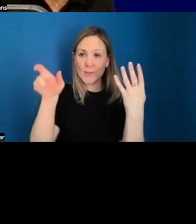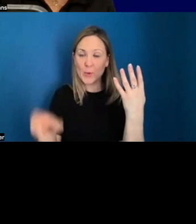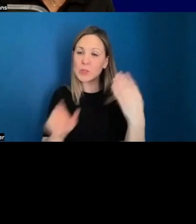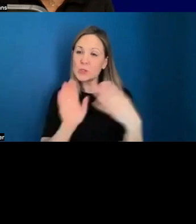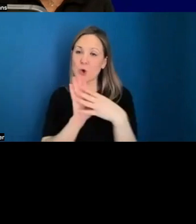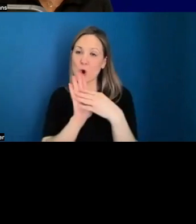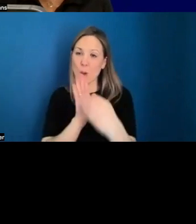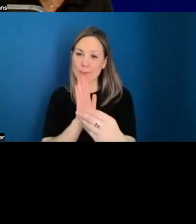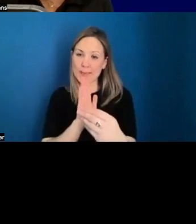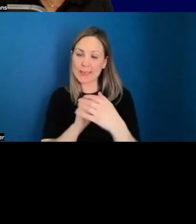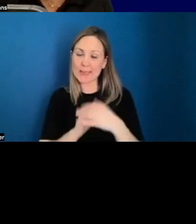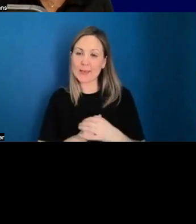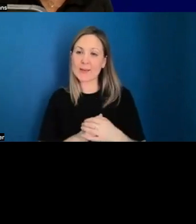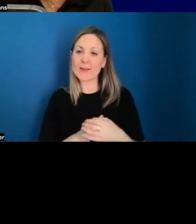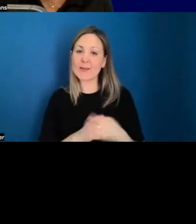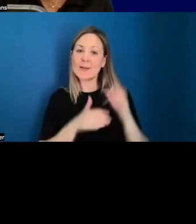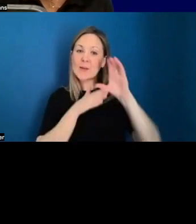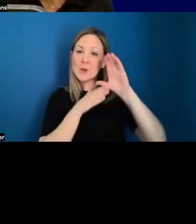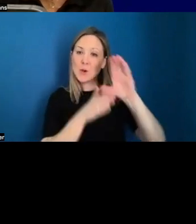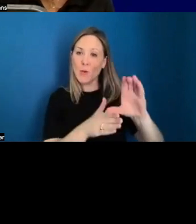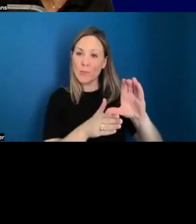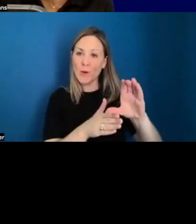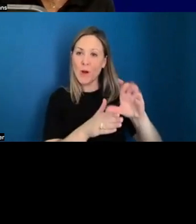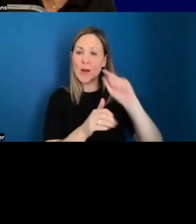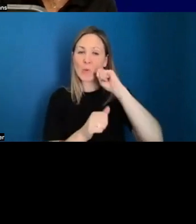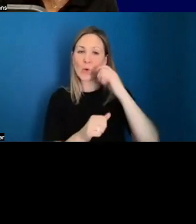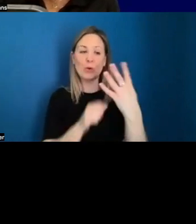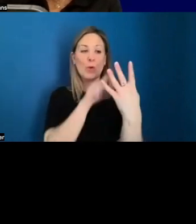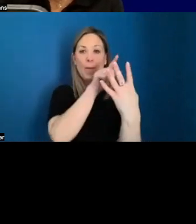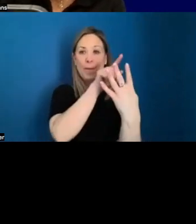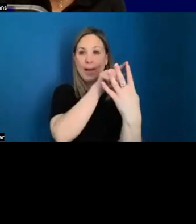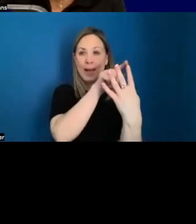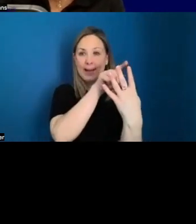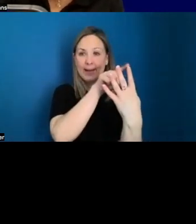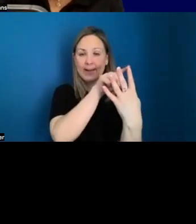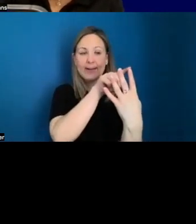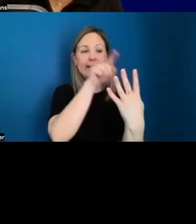The communication guide would then point back to the first finger and then the second finger and